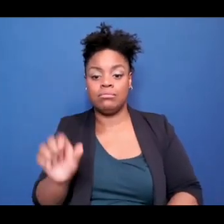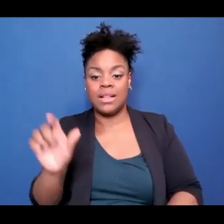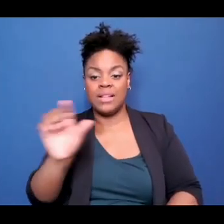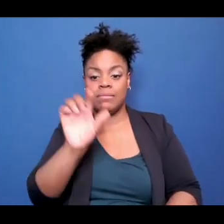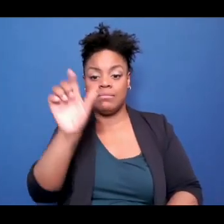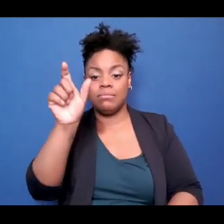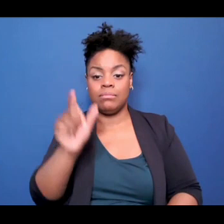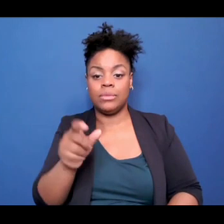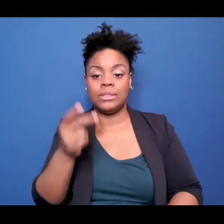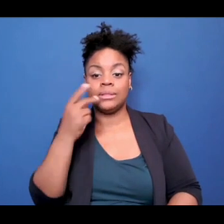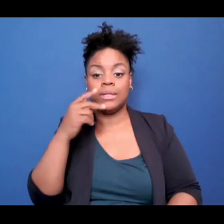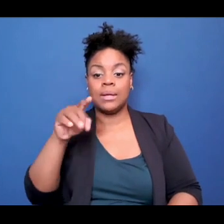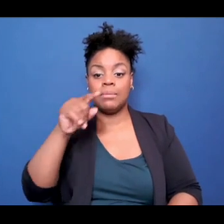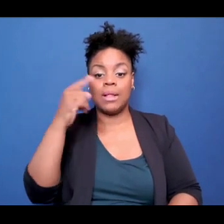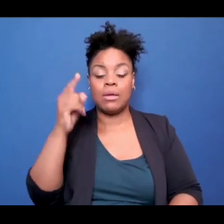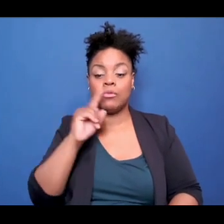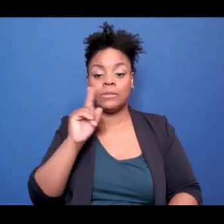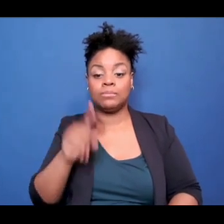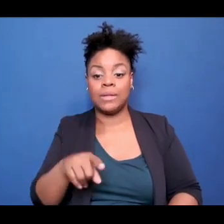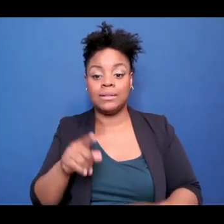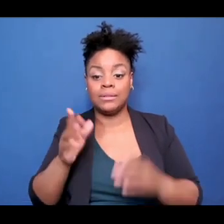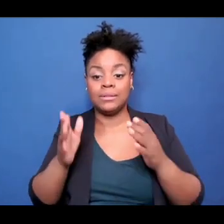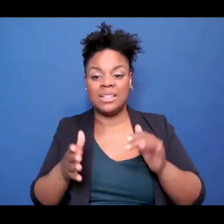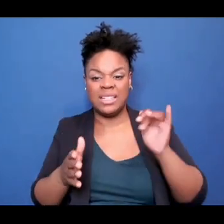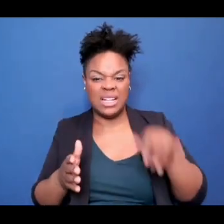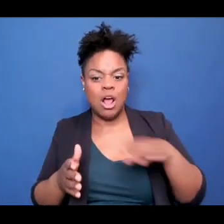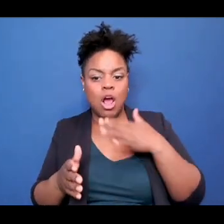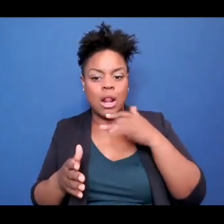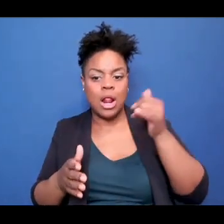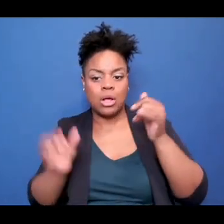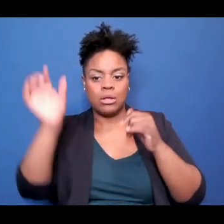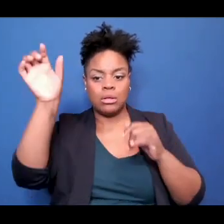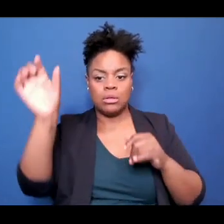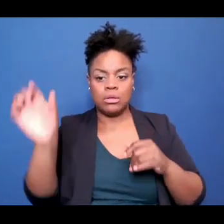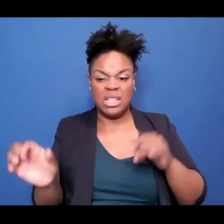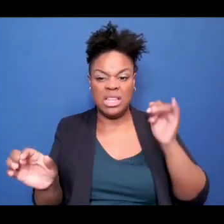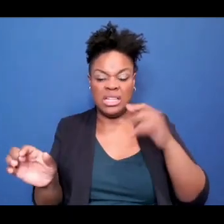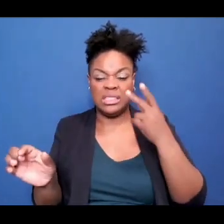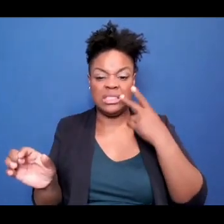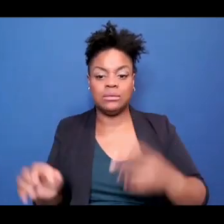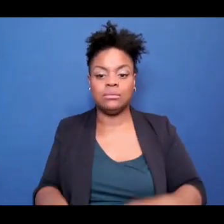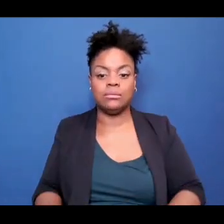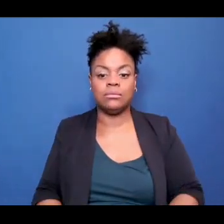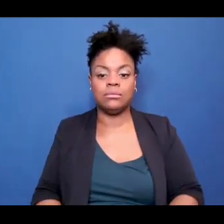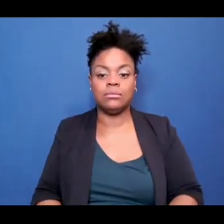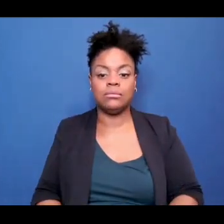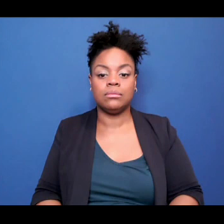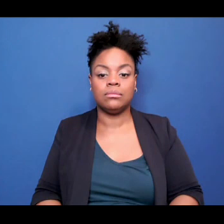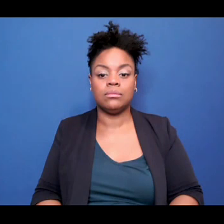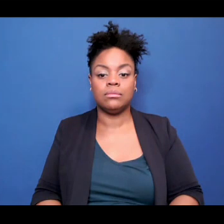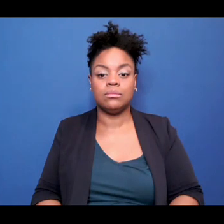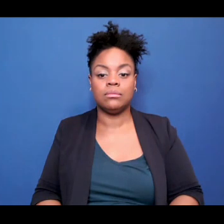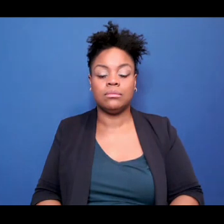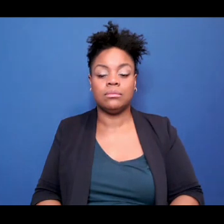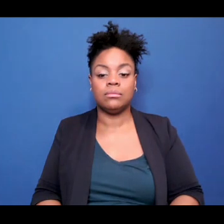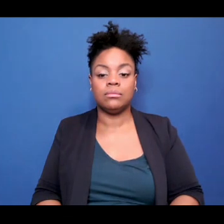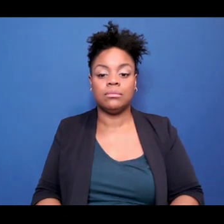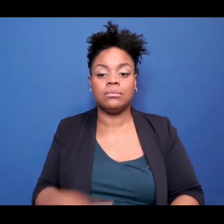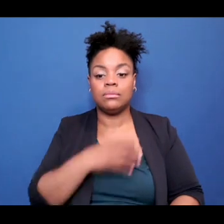THE LEFT SIDE OF THE GRAPH, YOU CAN SEE THAT BLACK RESPONDENTS WHO ARE THE YELLOW BARS ARE ACTUALLY MORE LIKELY THAN WHITE